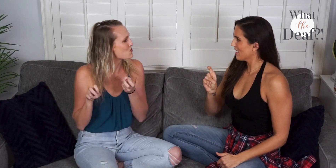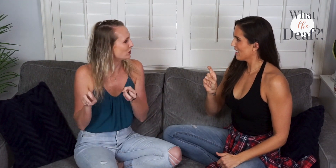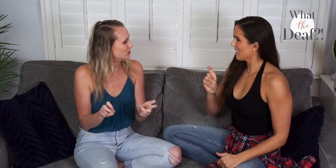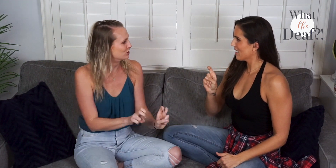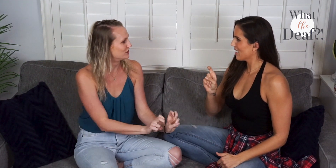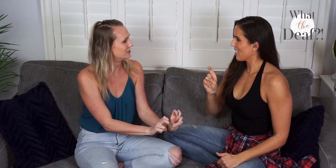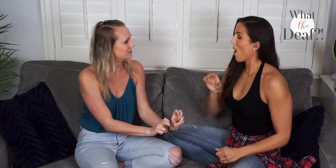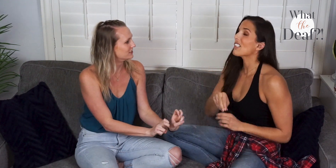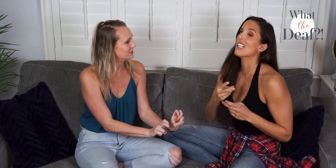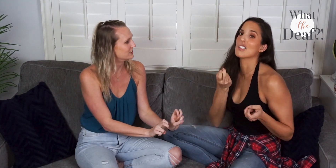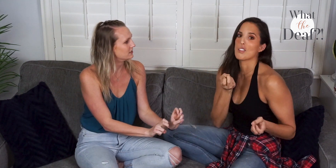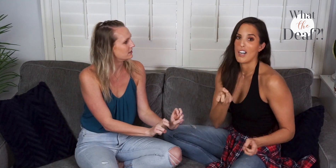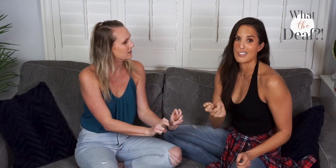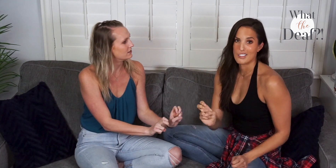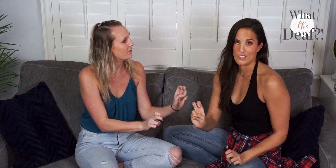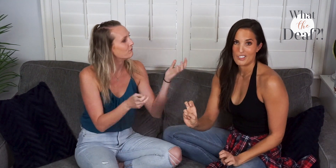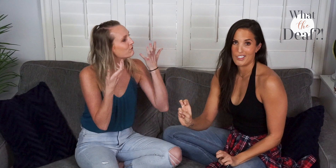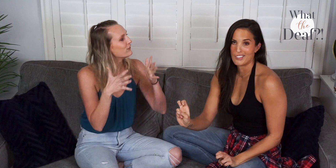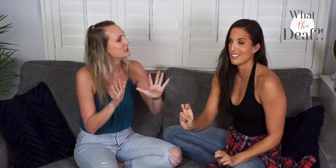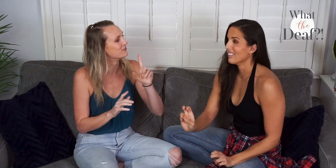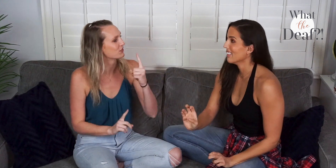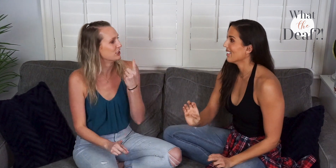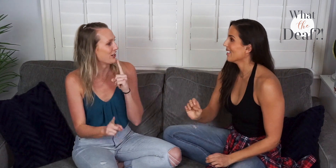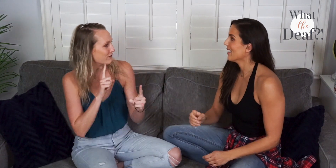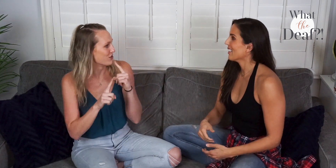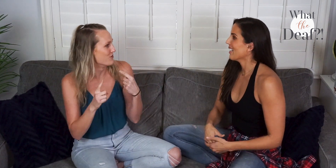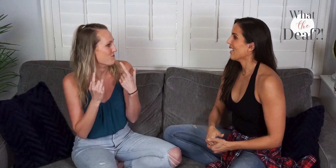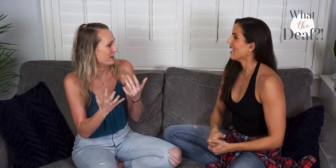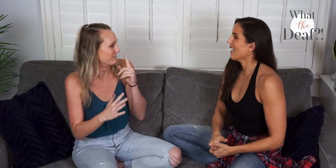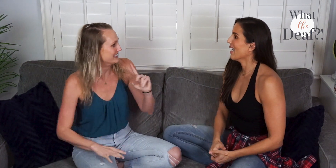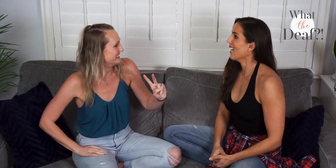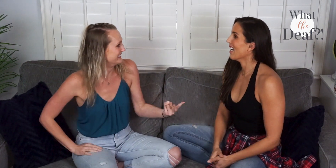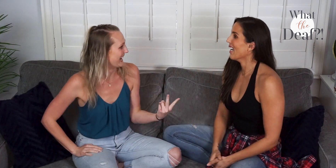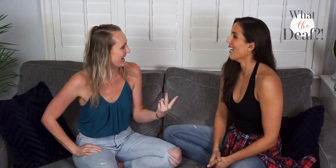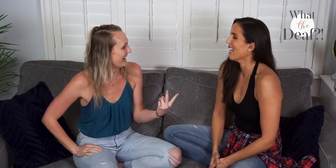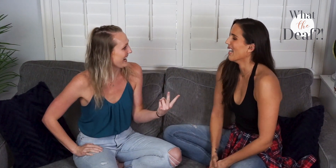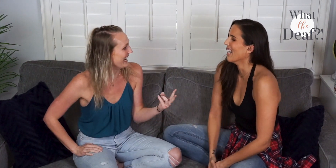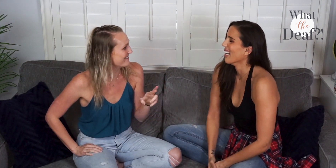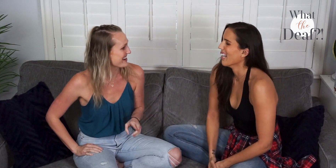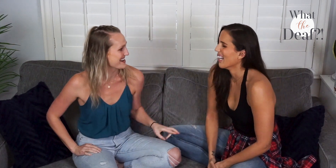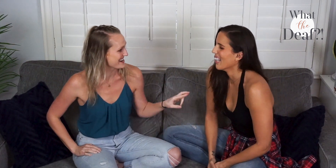In transition. Oh, in transition. We finished the first interview and now I'm waiting for the second round.